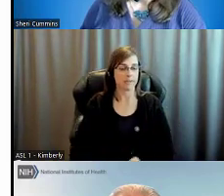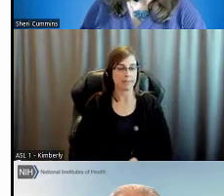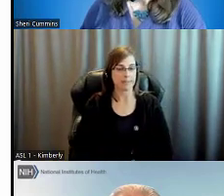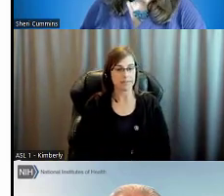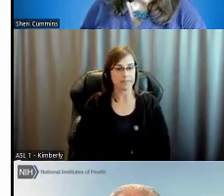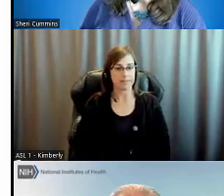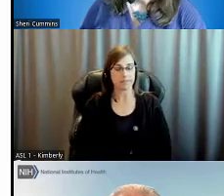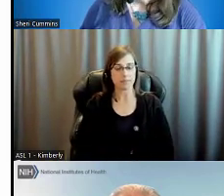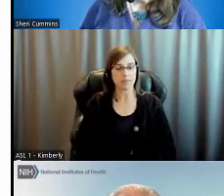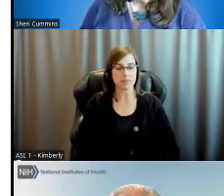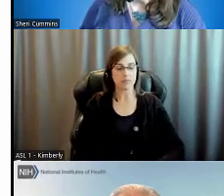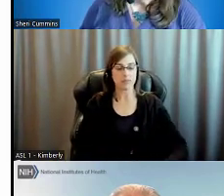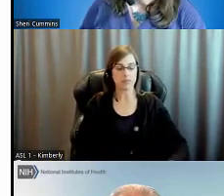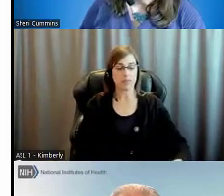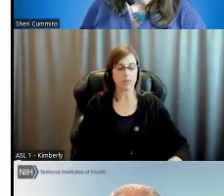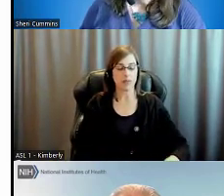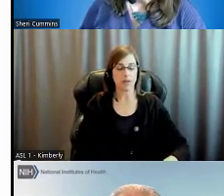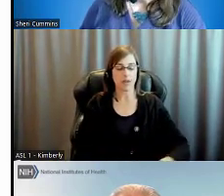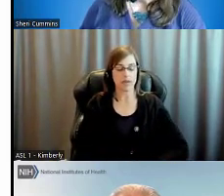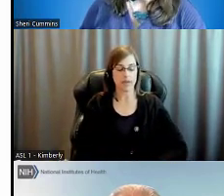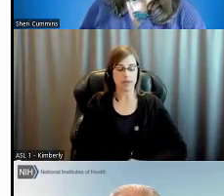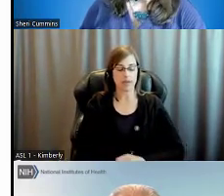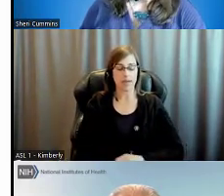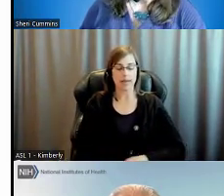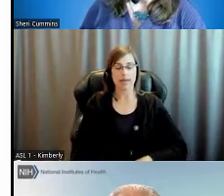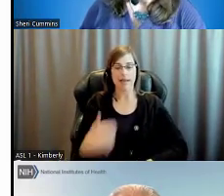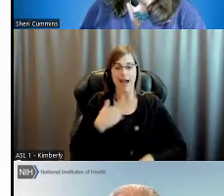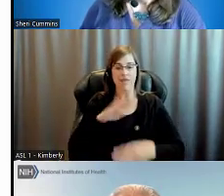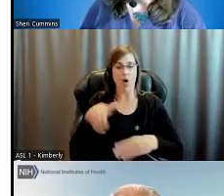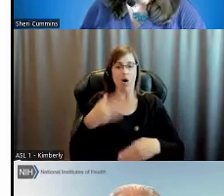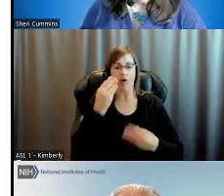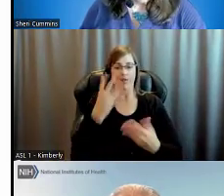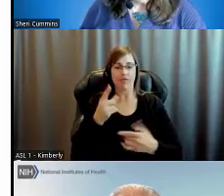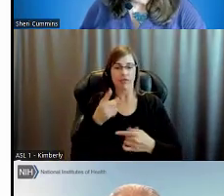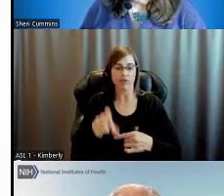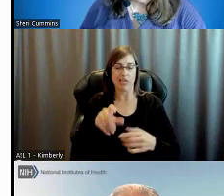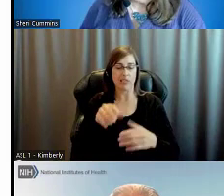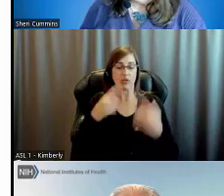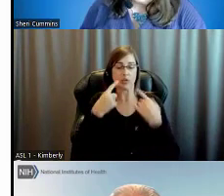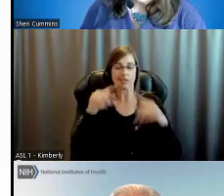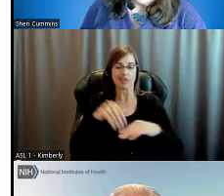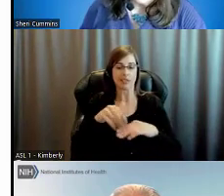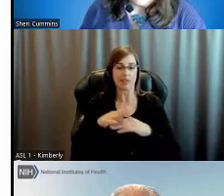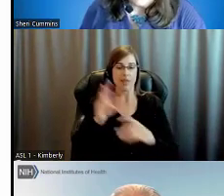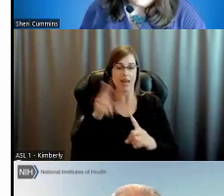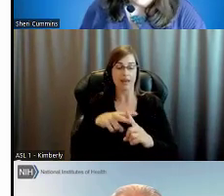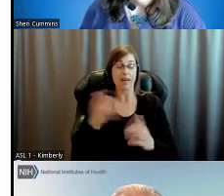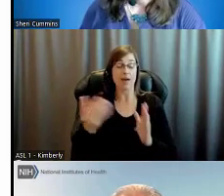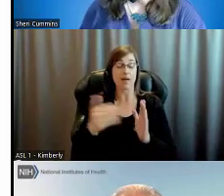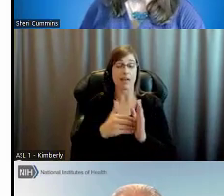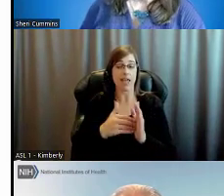They contain all the information you need to successfully submit your application. And we do, again, on that grants.nih.gov site,